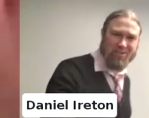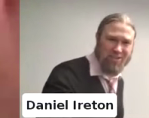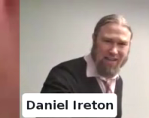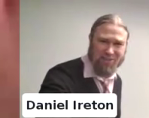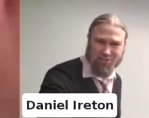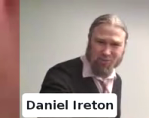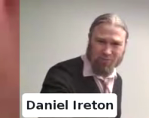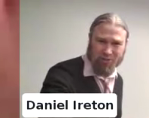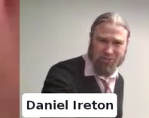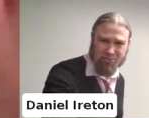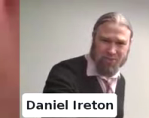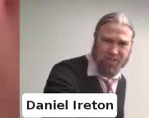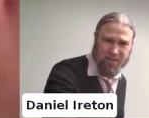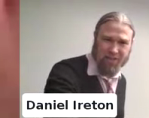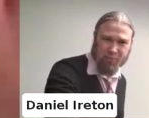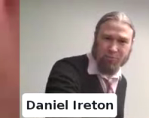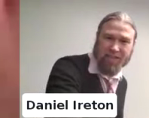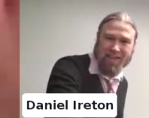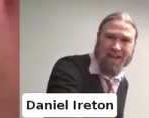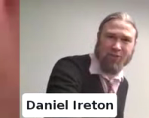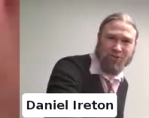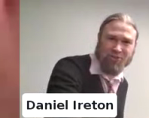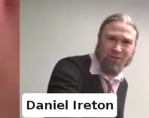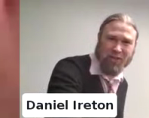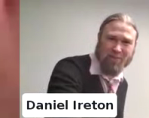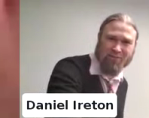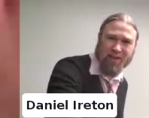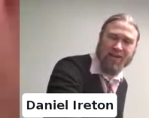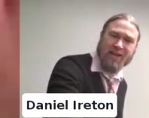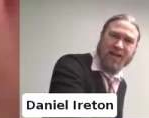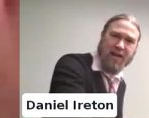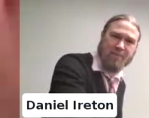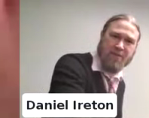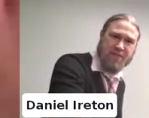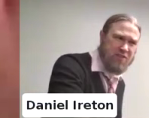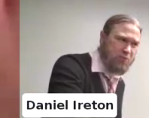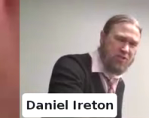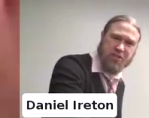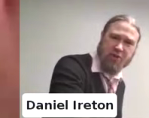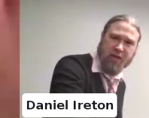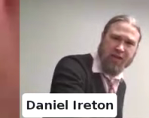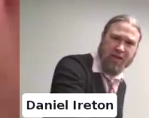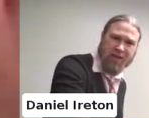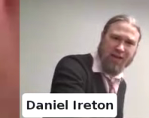And then we took those game descriptions and placed those on a number of different signs around the -- around our kind of, sort of a ring of concentric circles that we set up and move inward from lower to higher difficulty with those descriptions. Oh, okay.